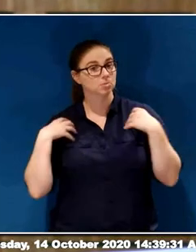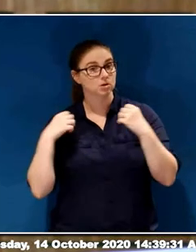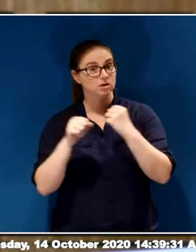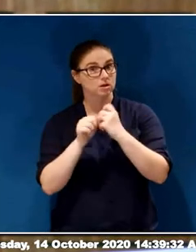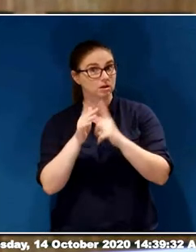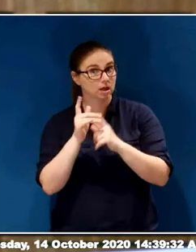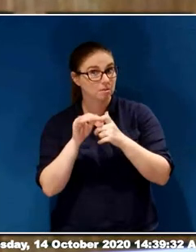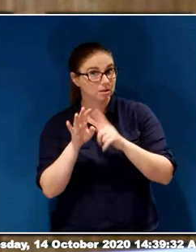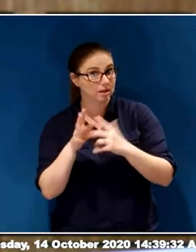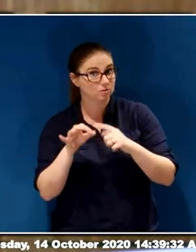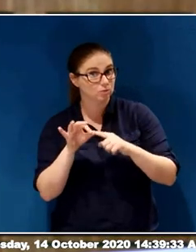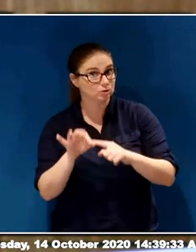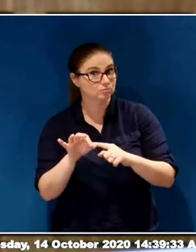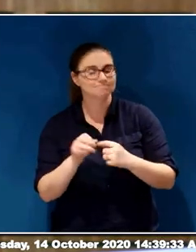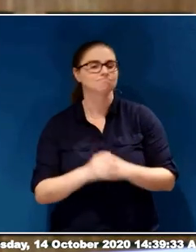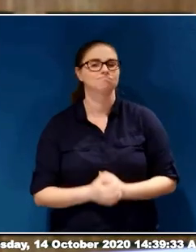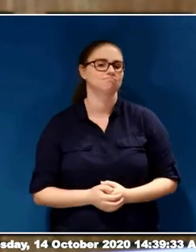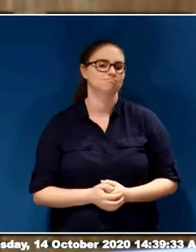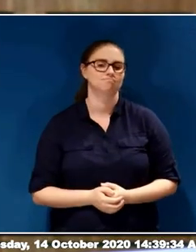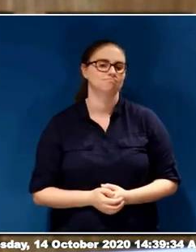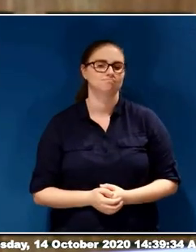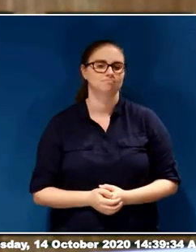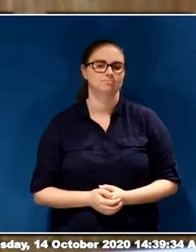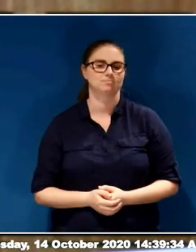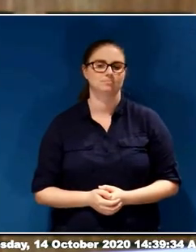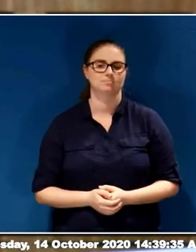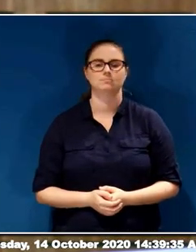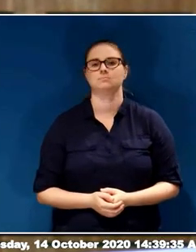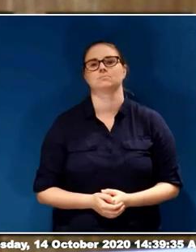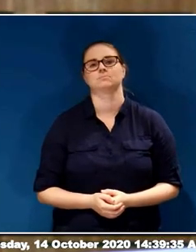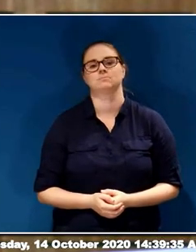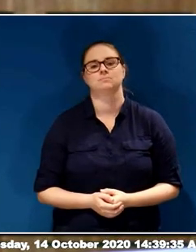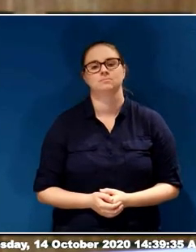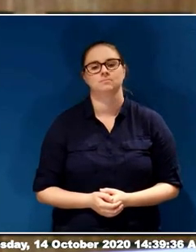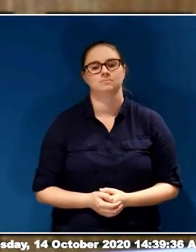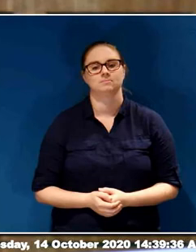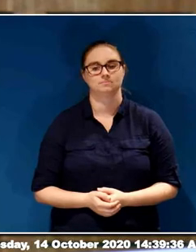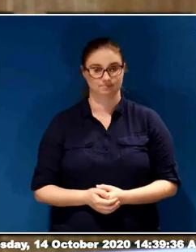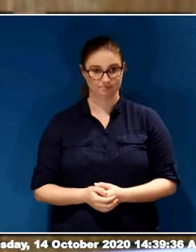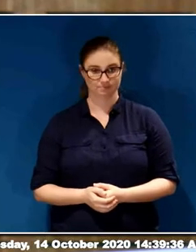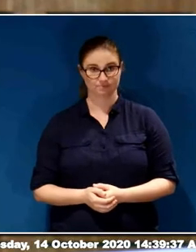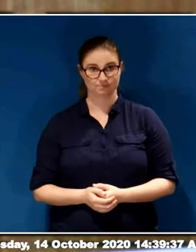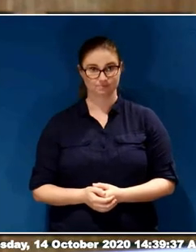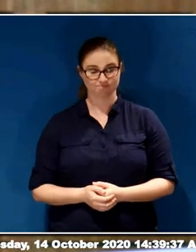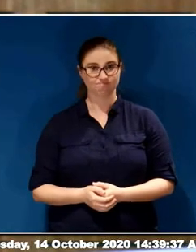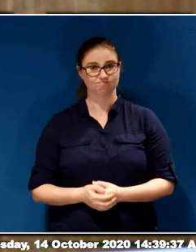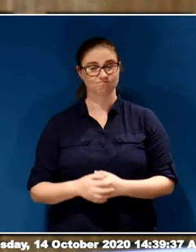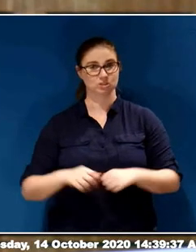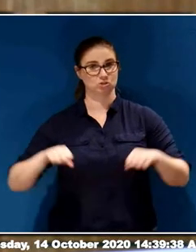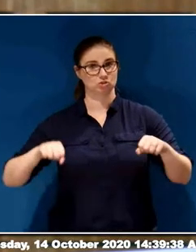Dr de Bruin, I'm surprised to find that the State of Kansas is one of